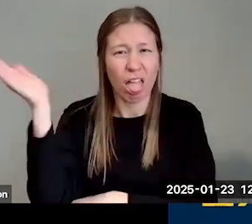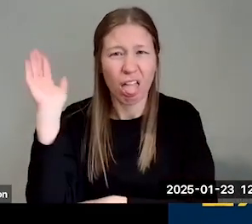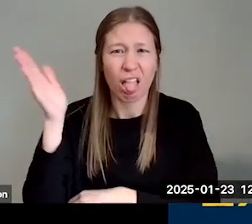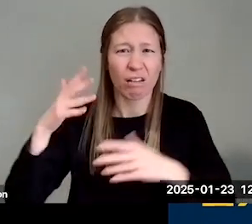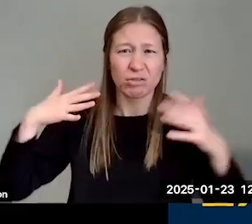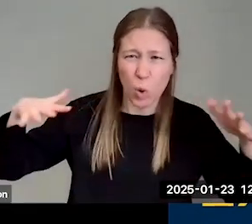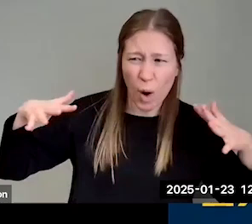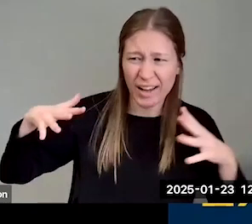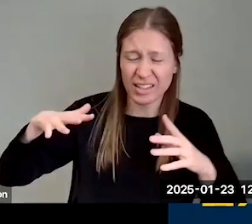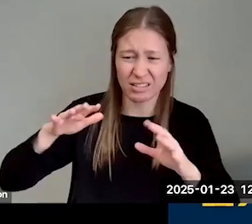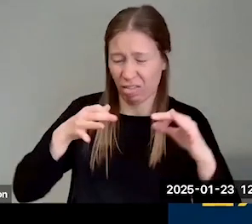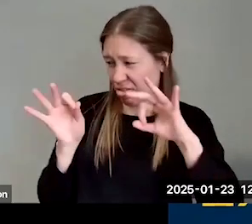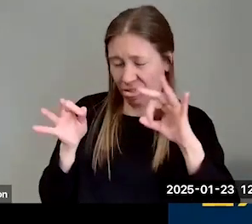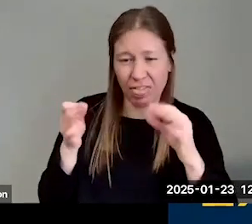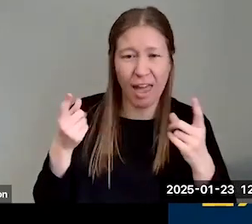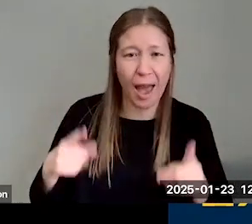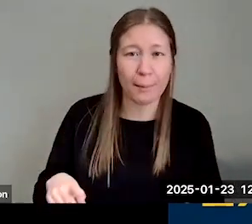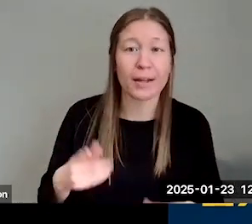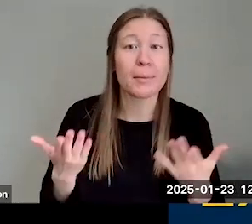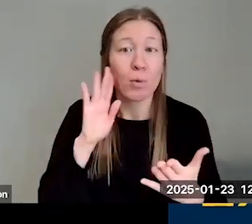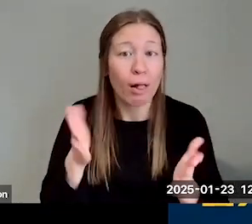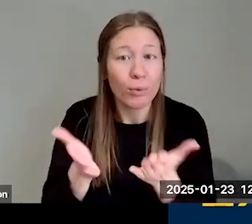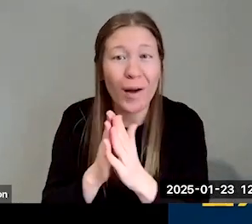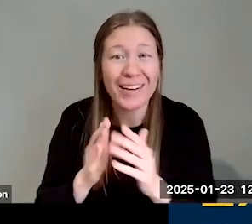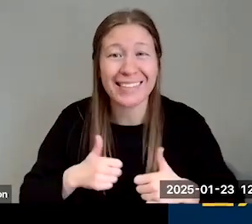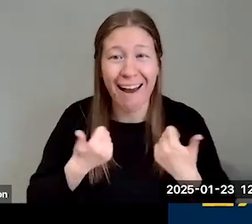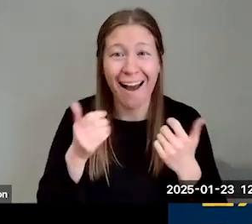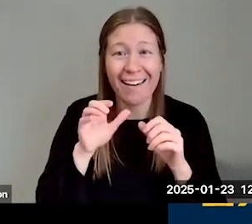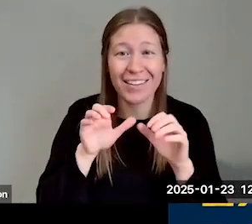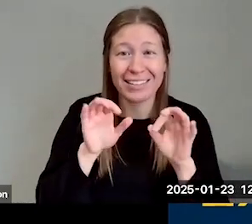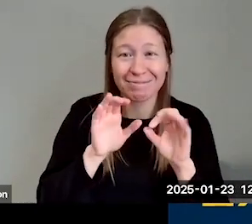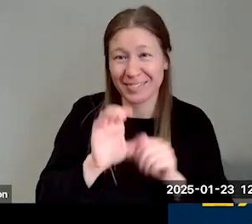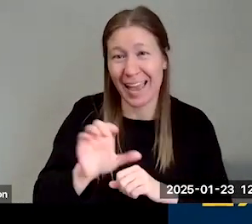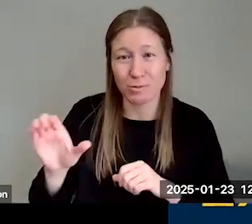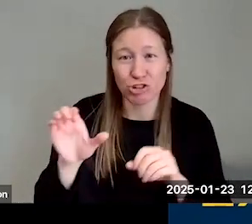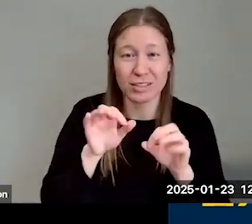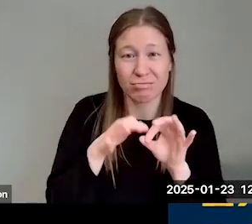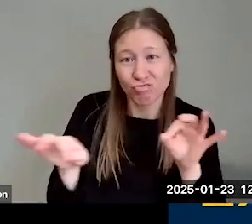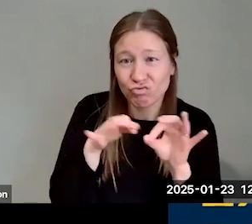They may request live captioning to participate in class or group assignments.